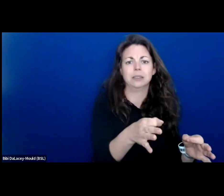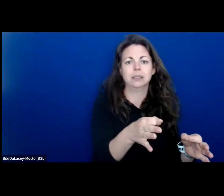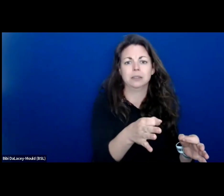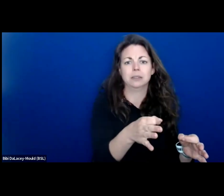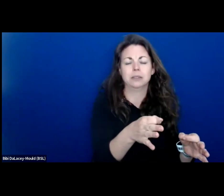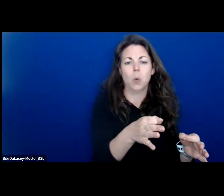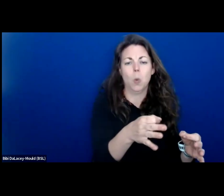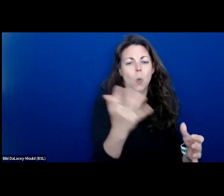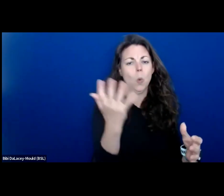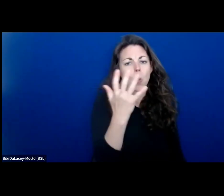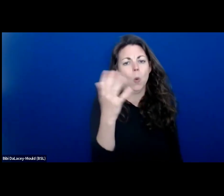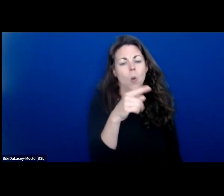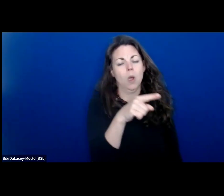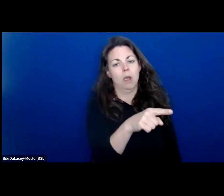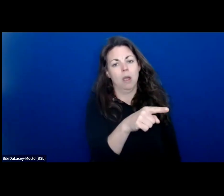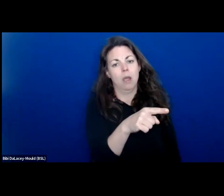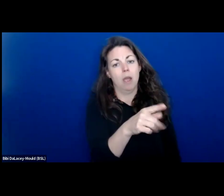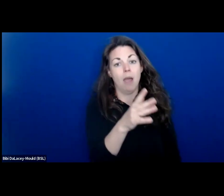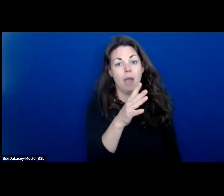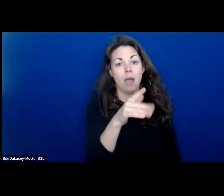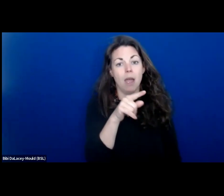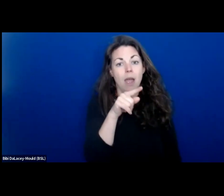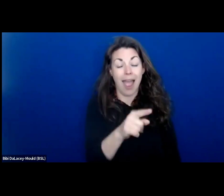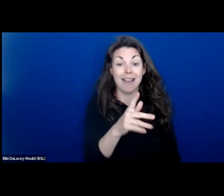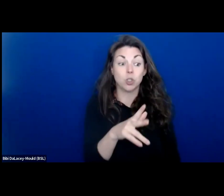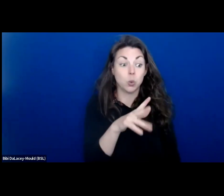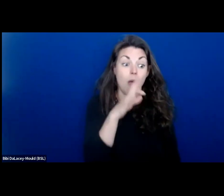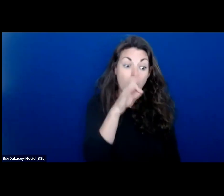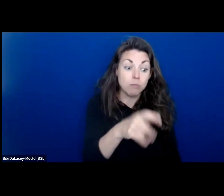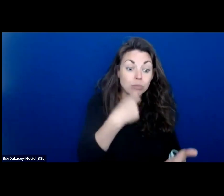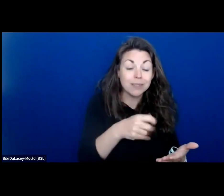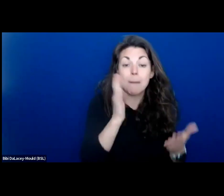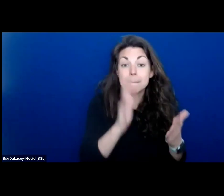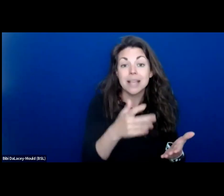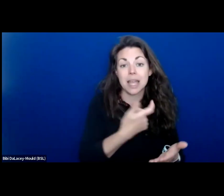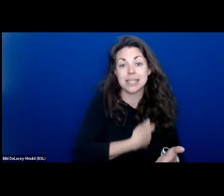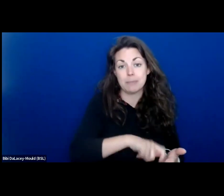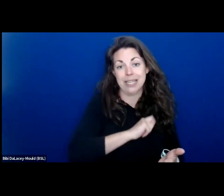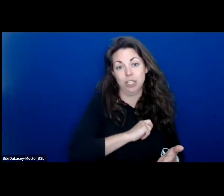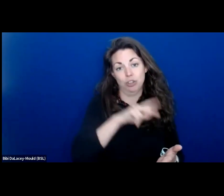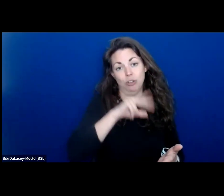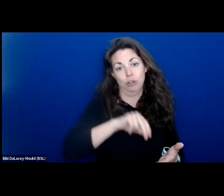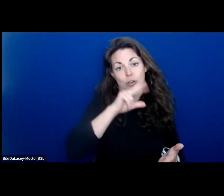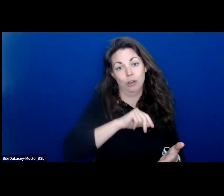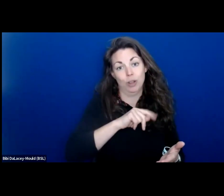She would make me ask for breakfast in English, or pardon me, in Spanish. So I'd take out my book and I'd I'd learn the words and then I'd